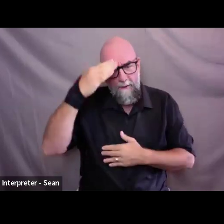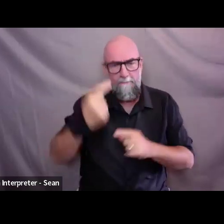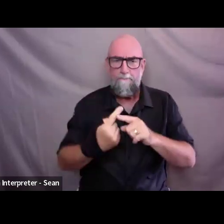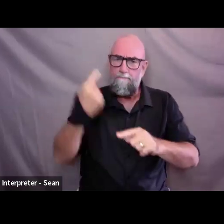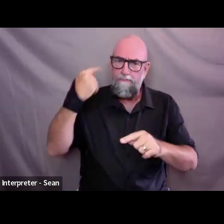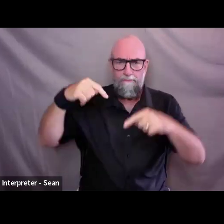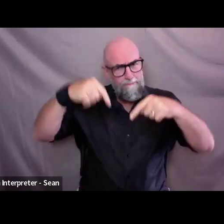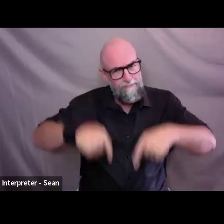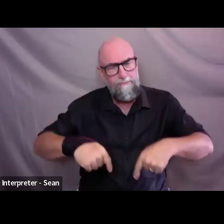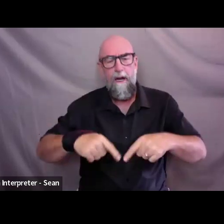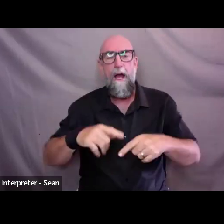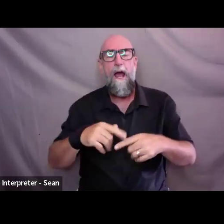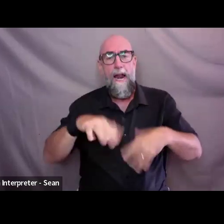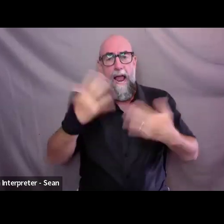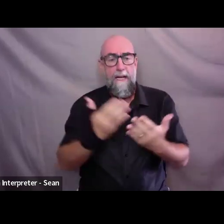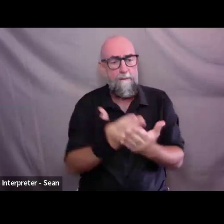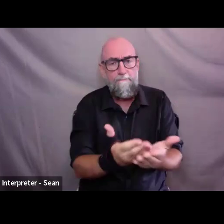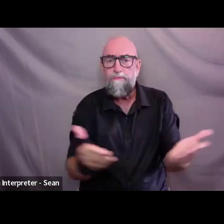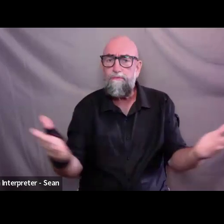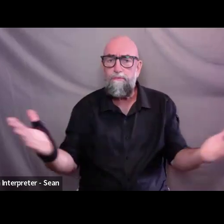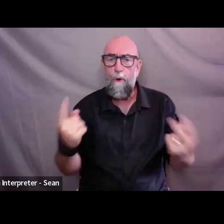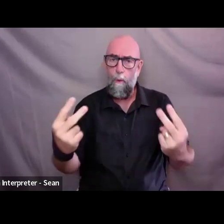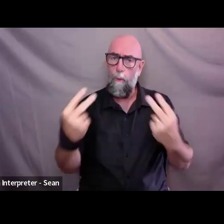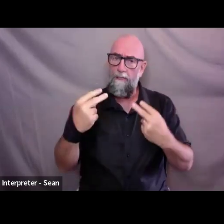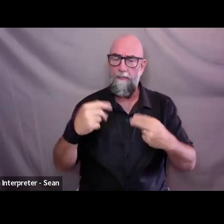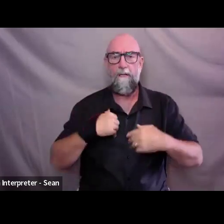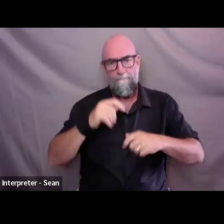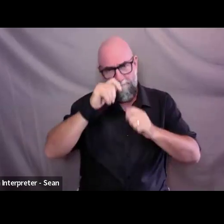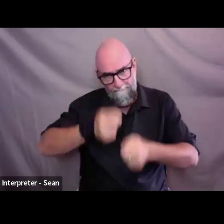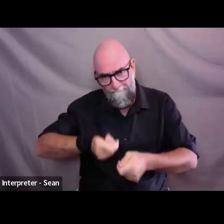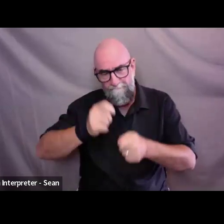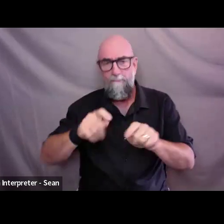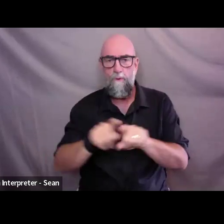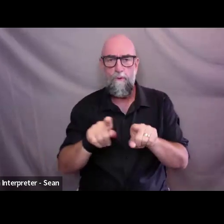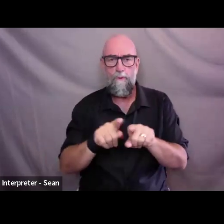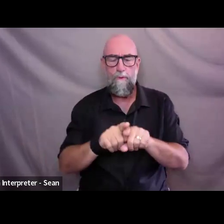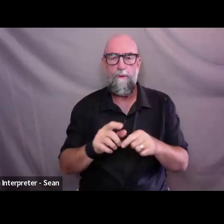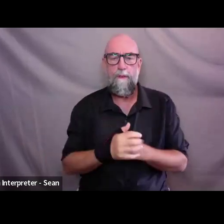the First Nations Elders of this place past and present and extend that to all First Nations